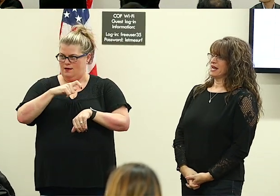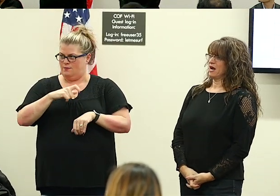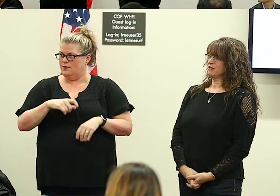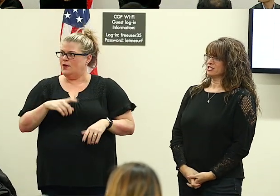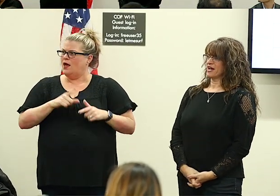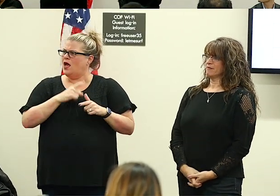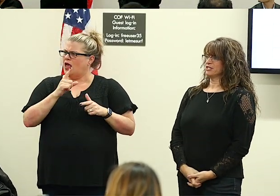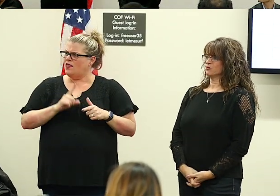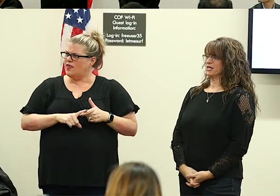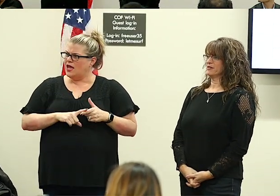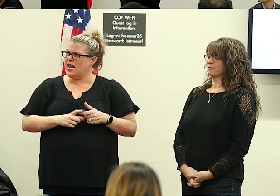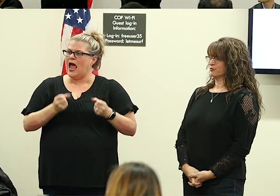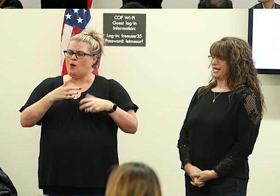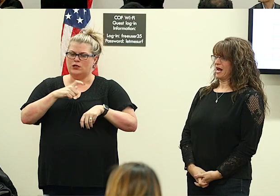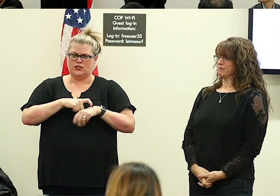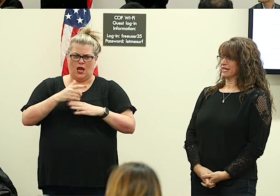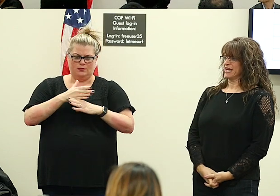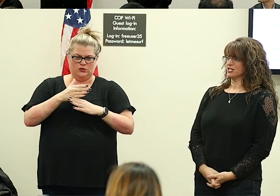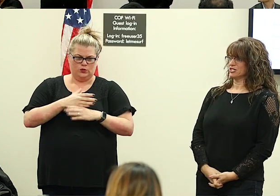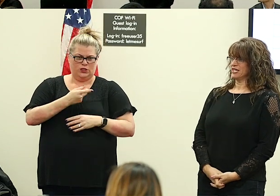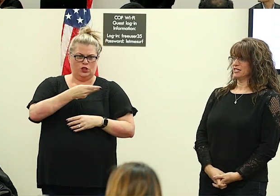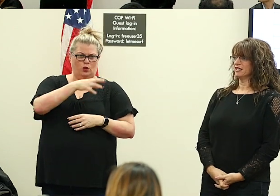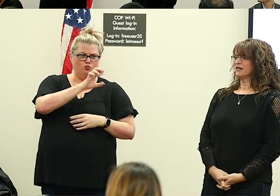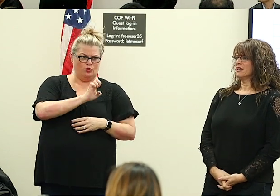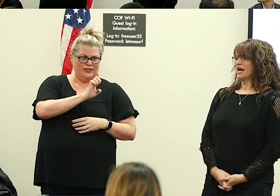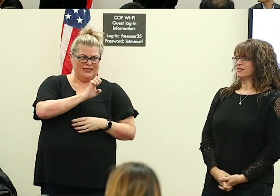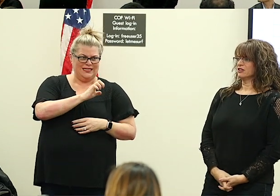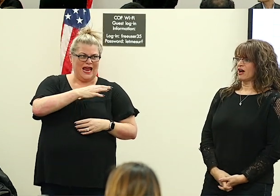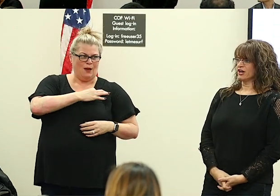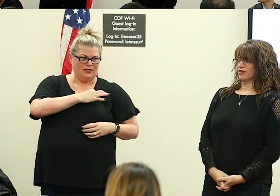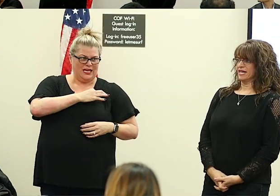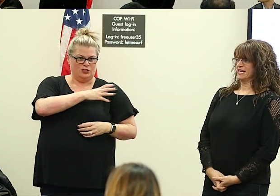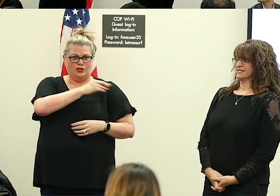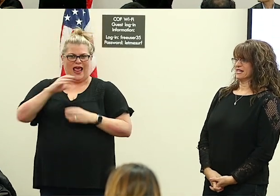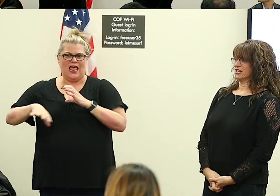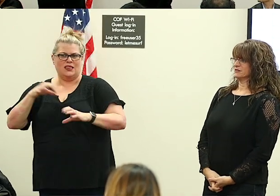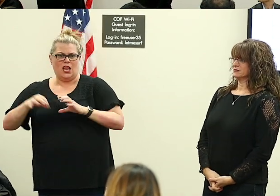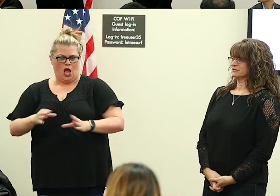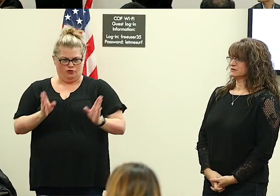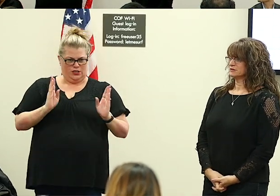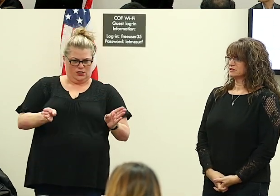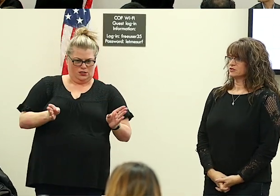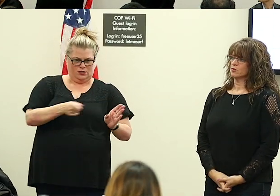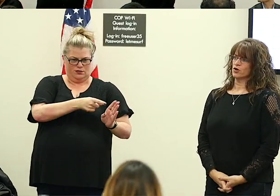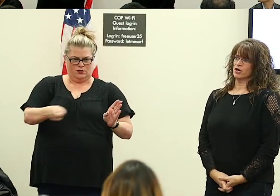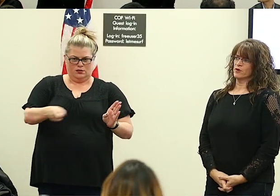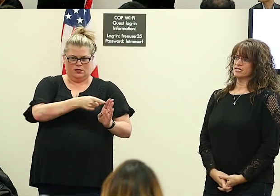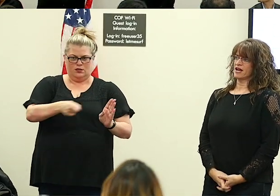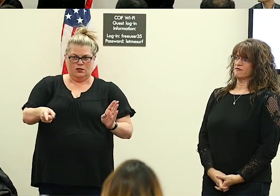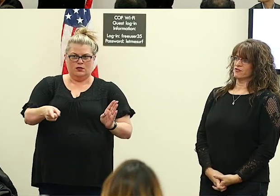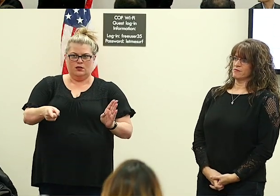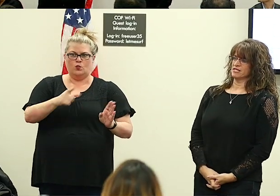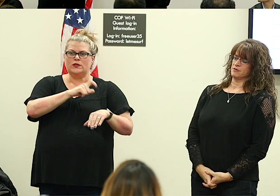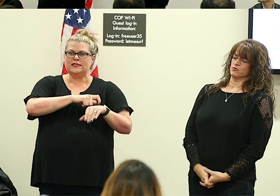Then how much time between the pre-application and the lottery is there? I'm wondering what the timeframe is